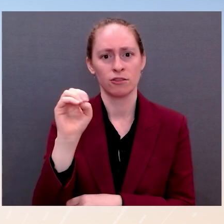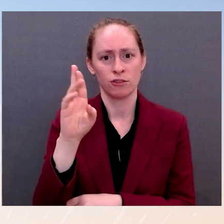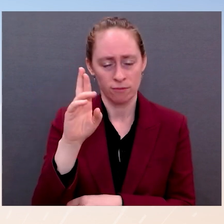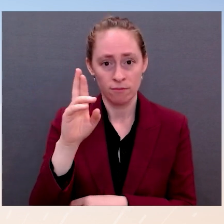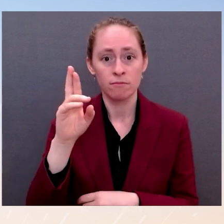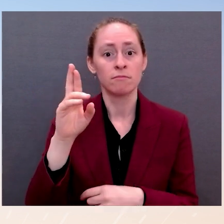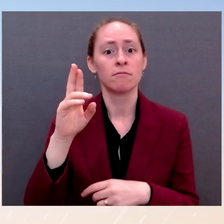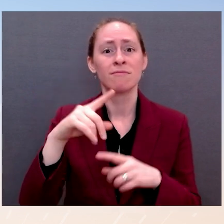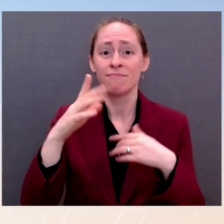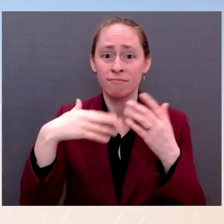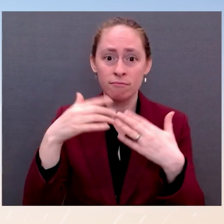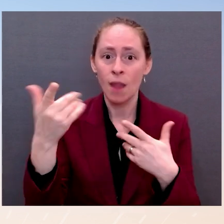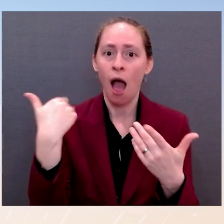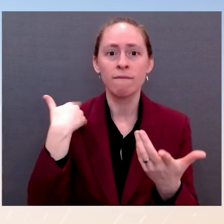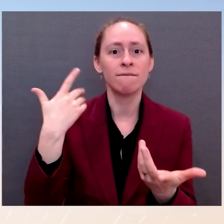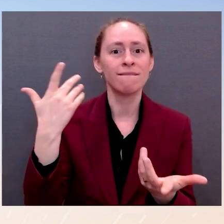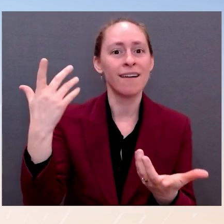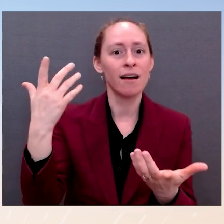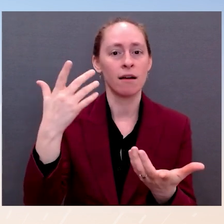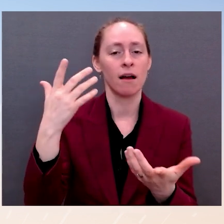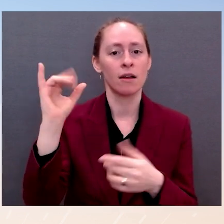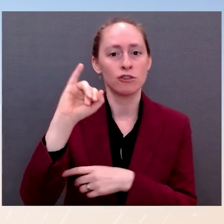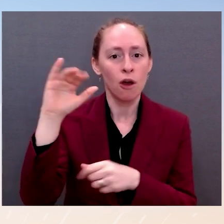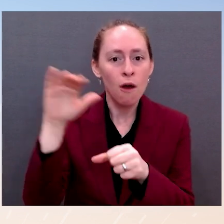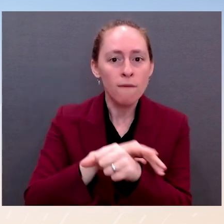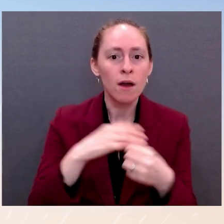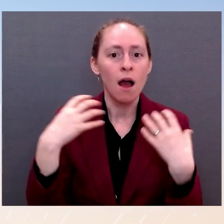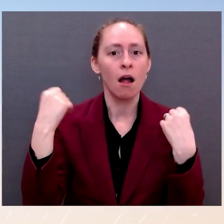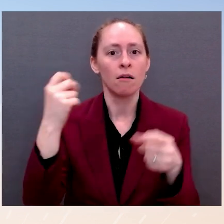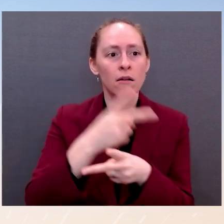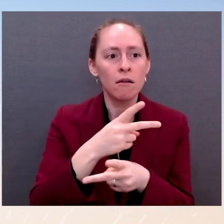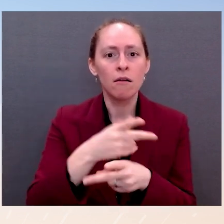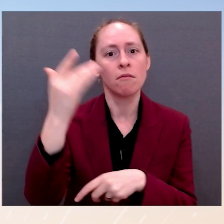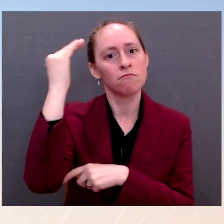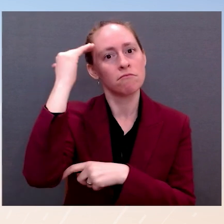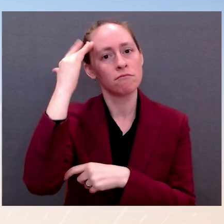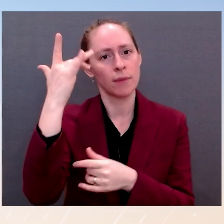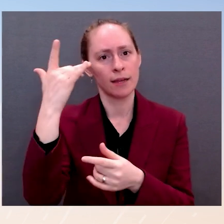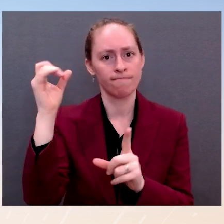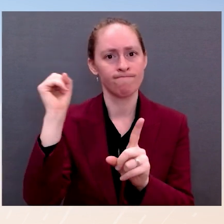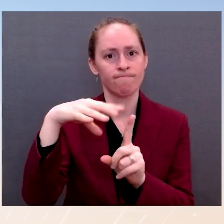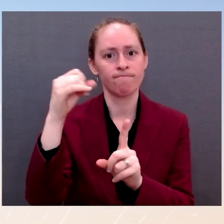She was a public school teacher and had health care, and all of those things are important.